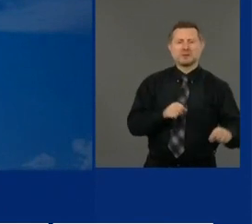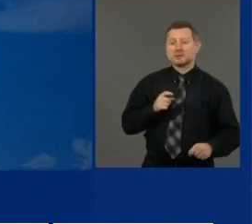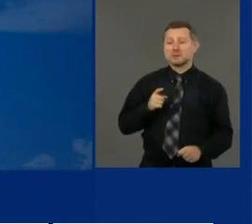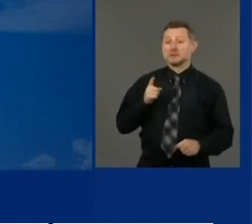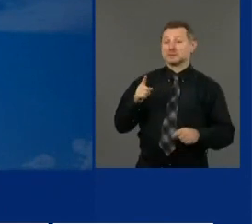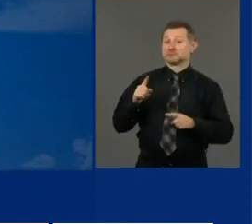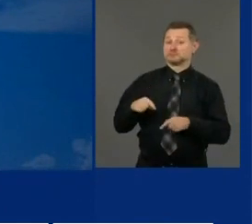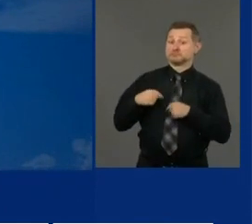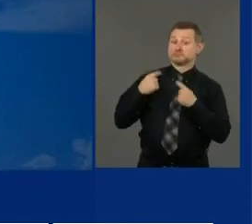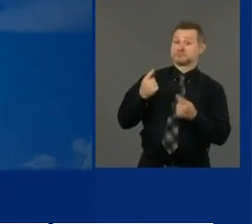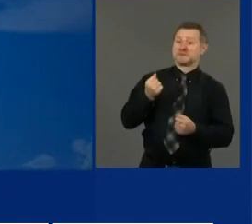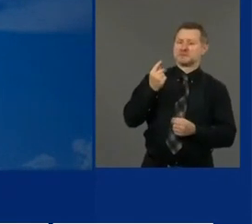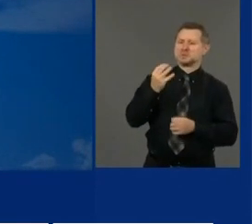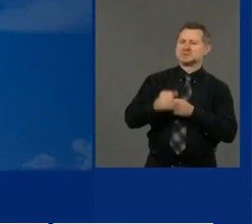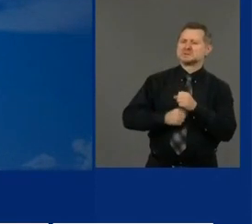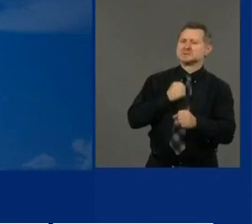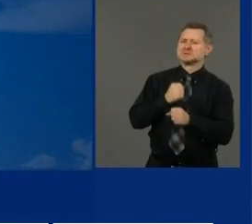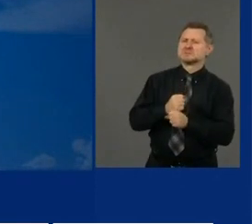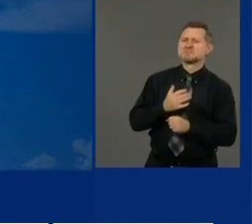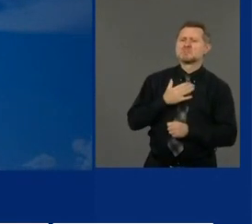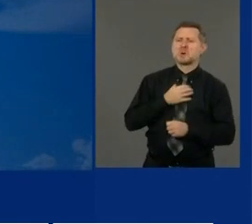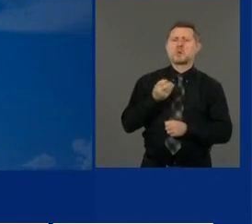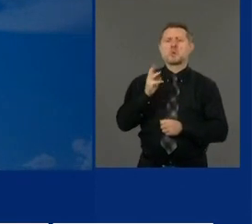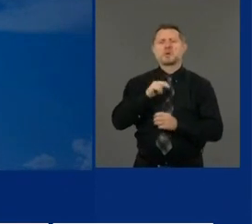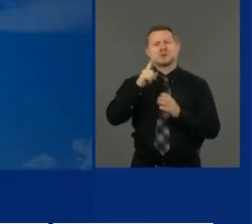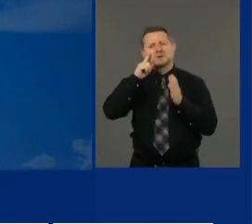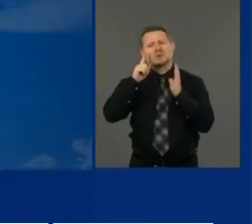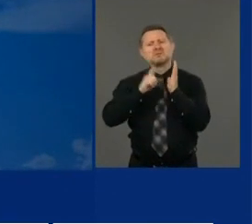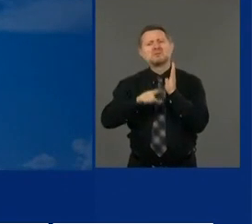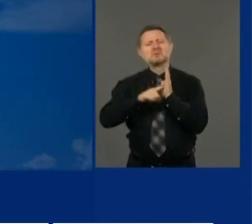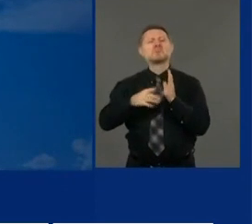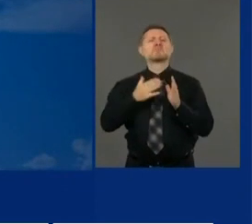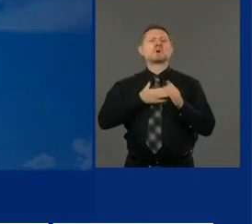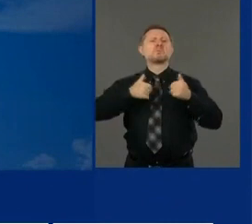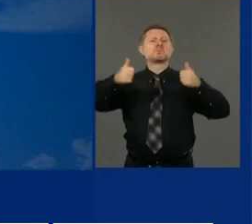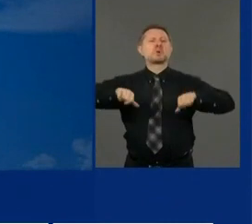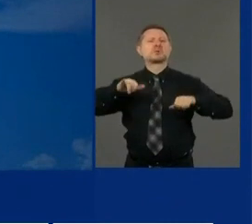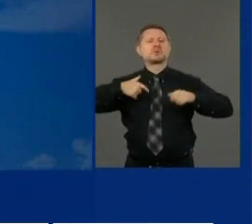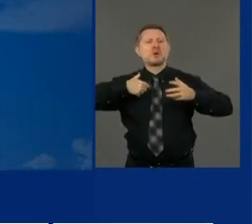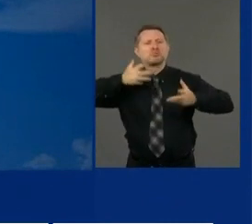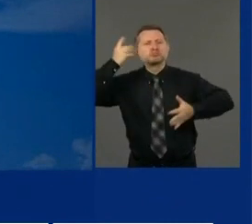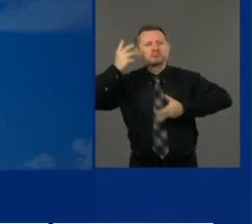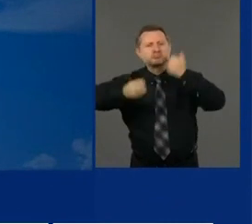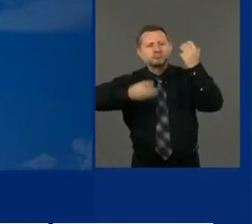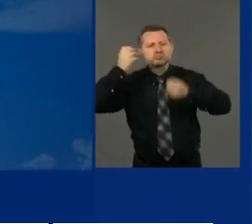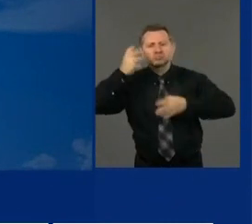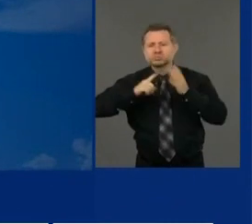THE OCTOPUS IS CORPORATE TRUSTS THAT ARE TAKING OVER THE